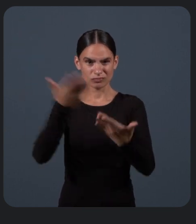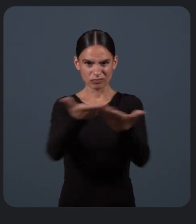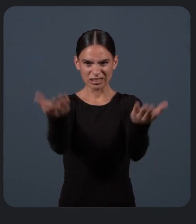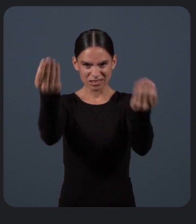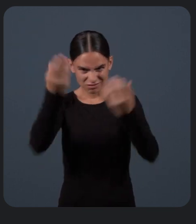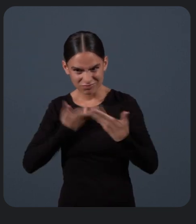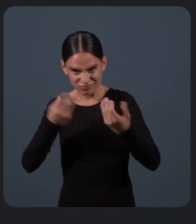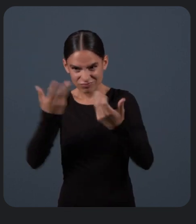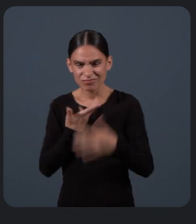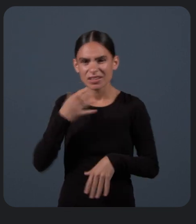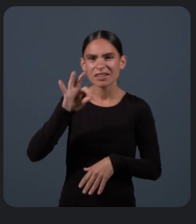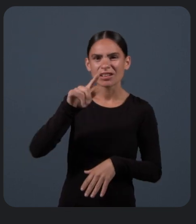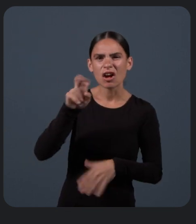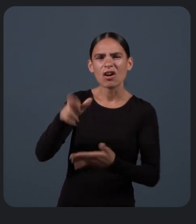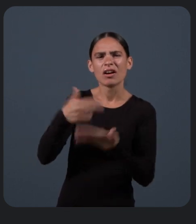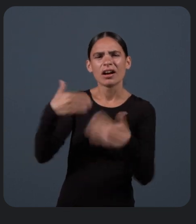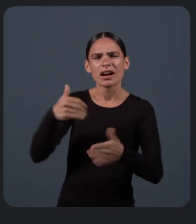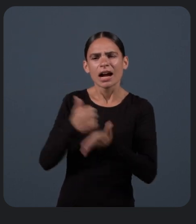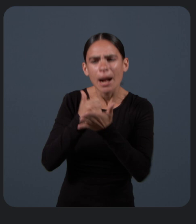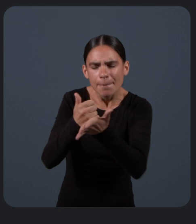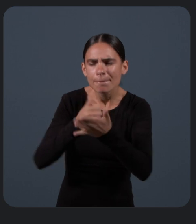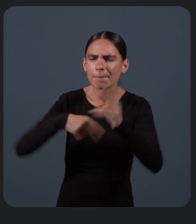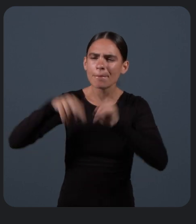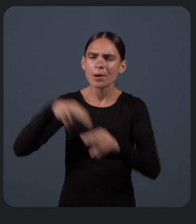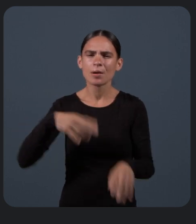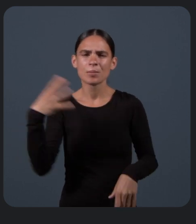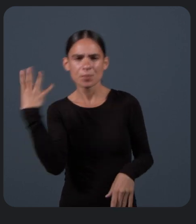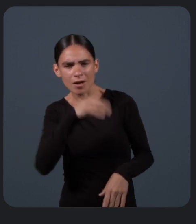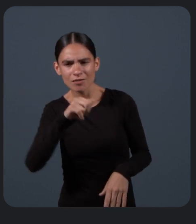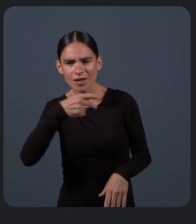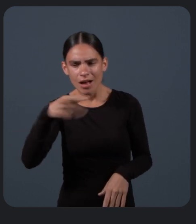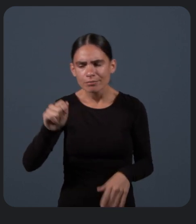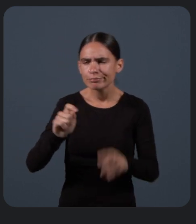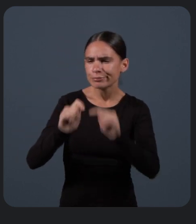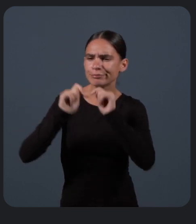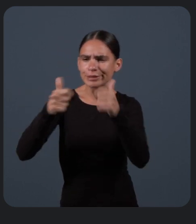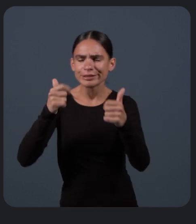you build beautiful apps more quickly for more platforms.